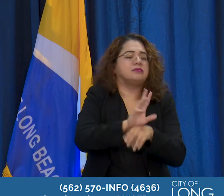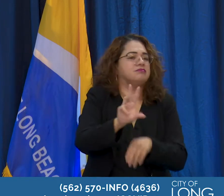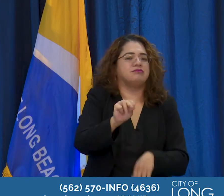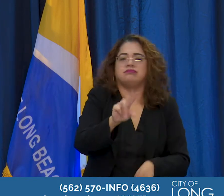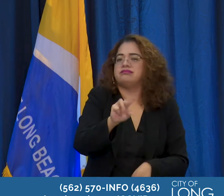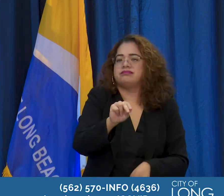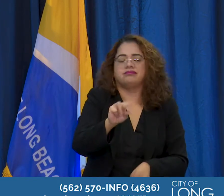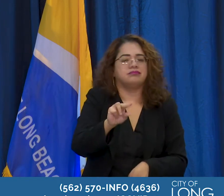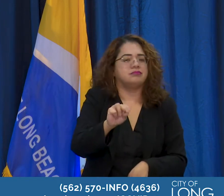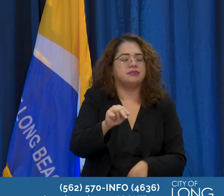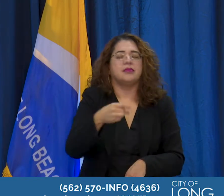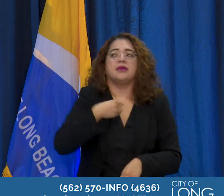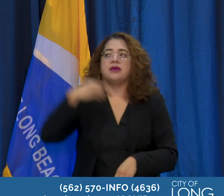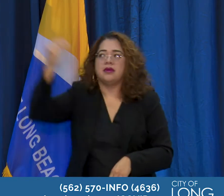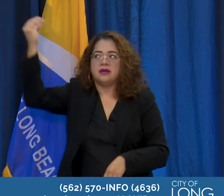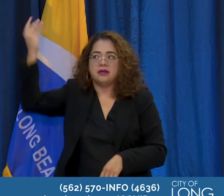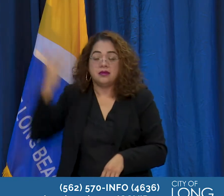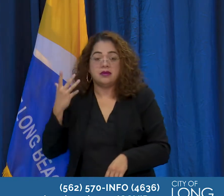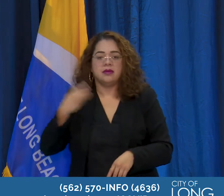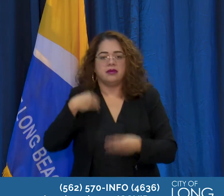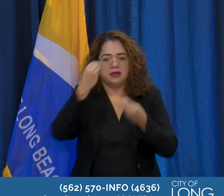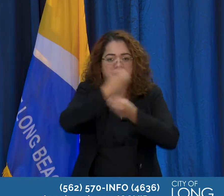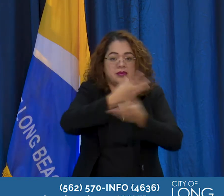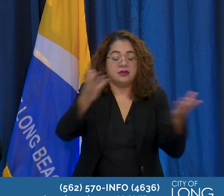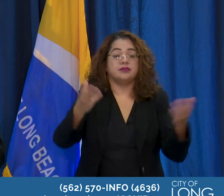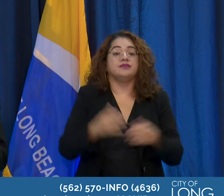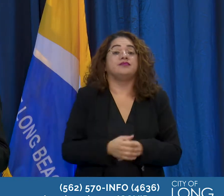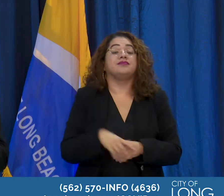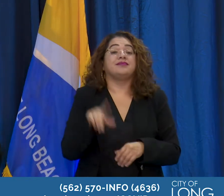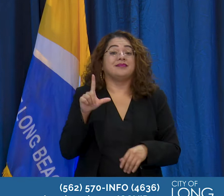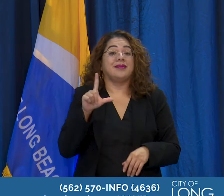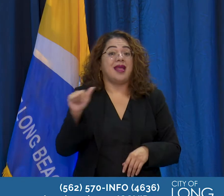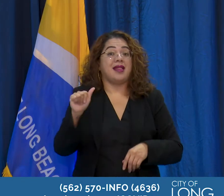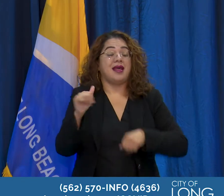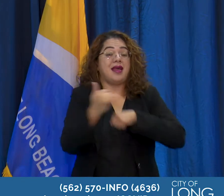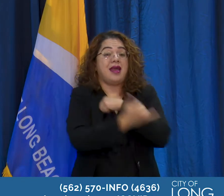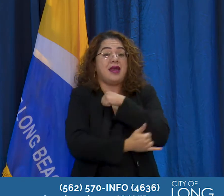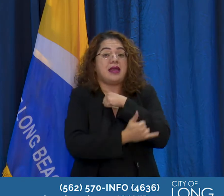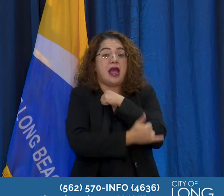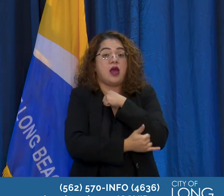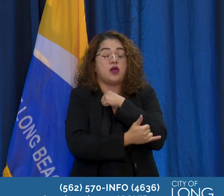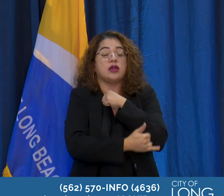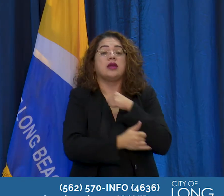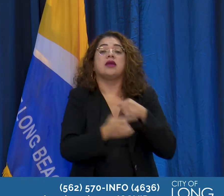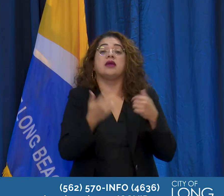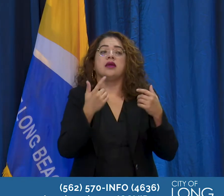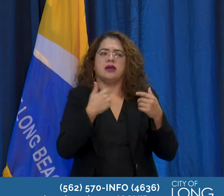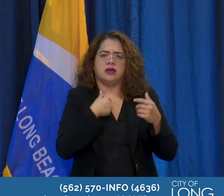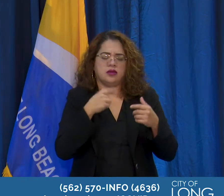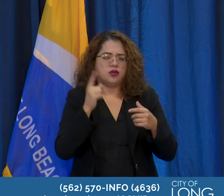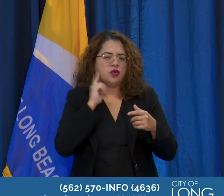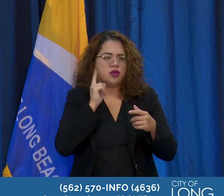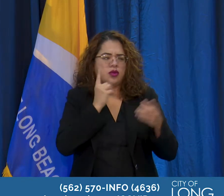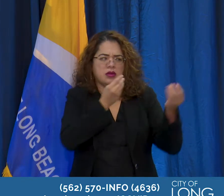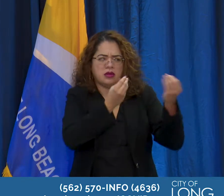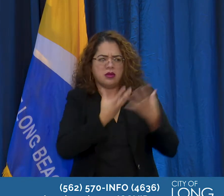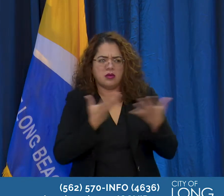And so we heard earlier today that L.A County is going to be reviewing nail salons as an